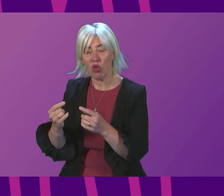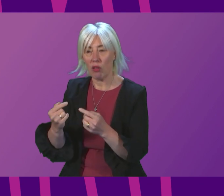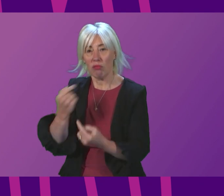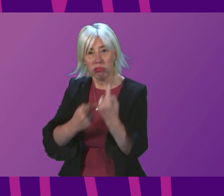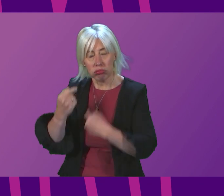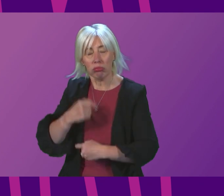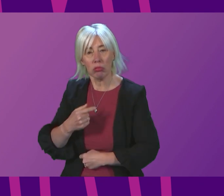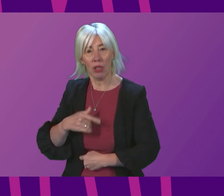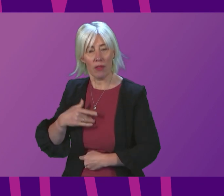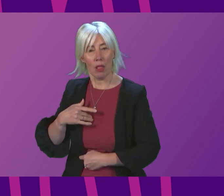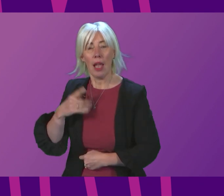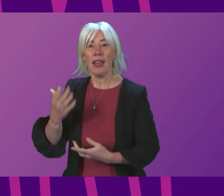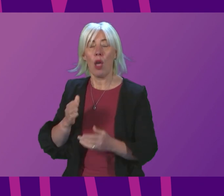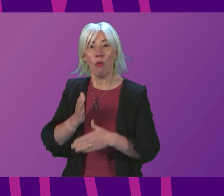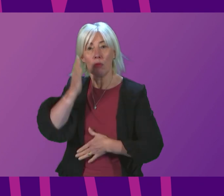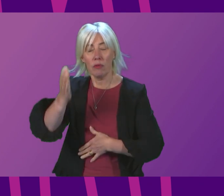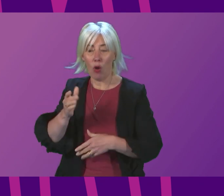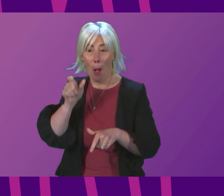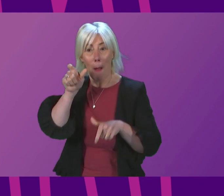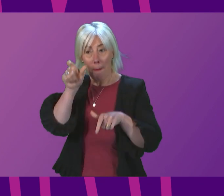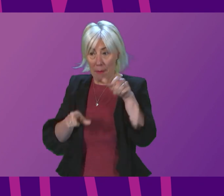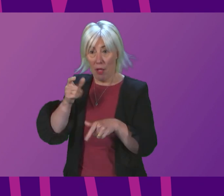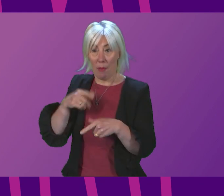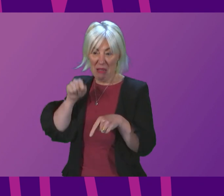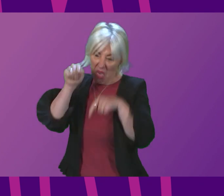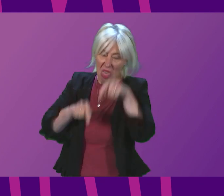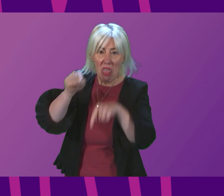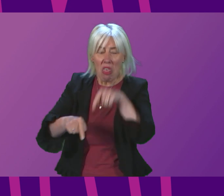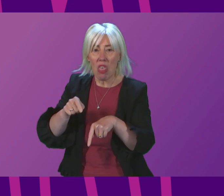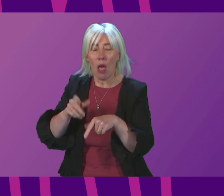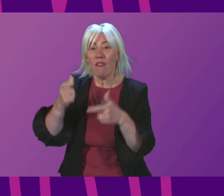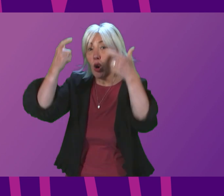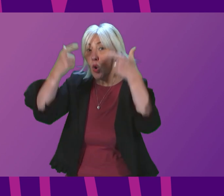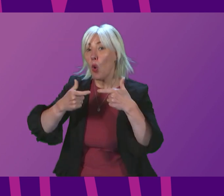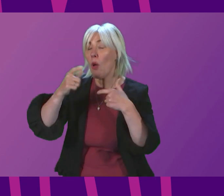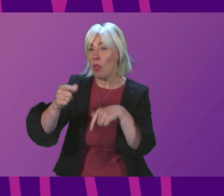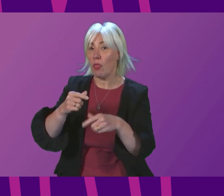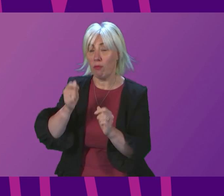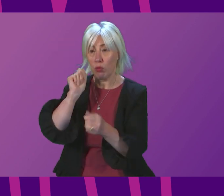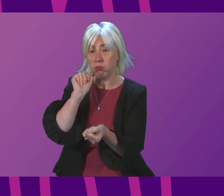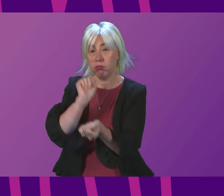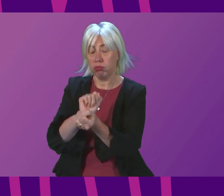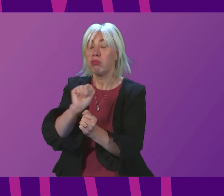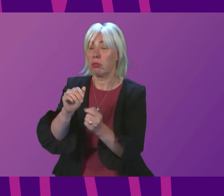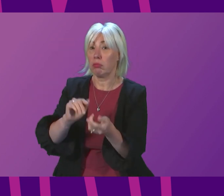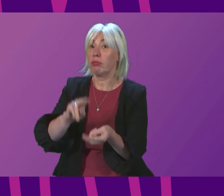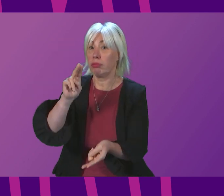However, sentences for perpetrators are obviously a matter for the courts, and it is important that we all recognise that.